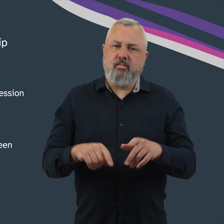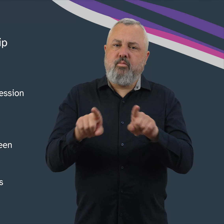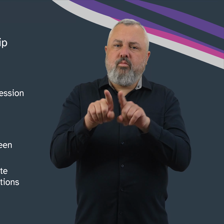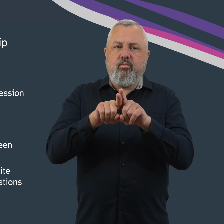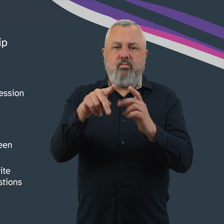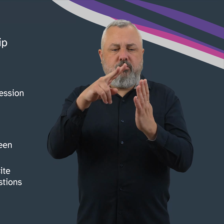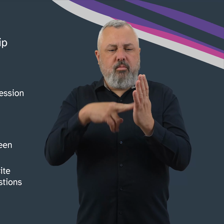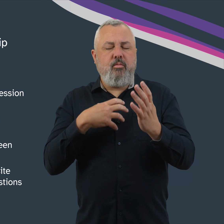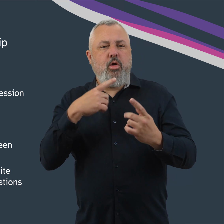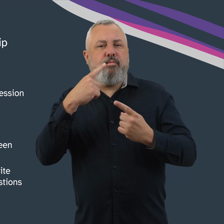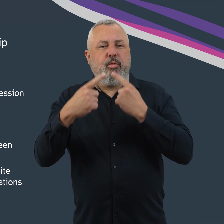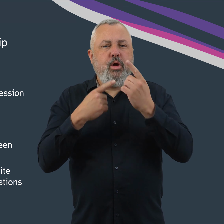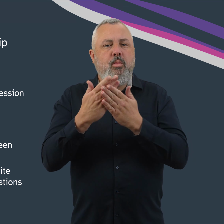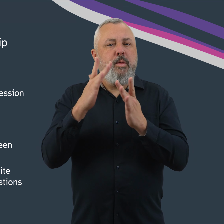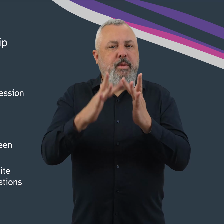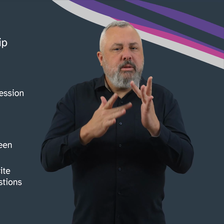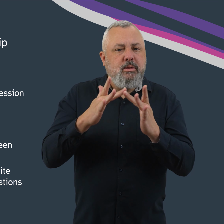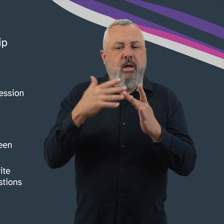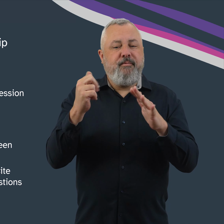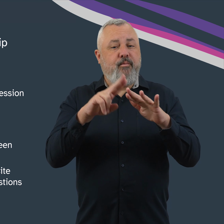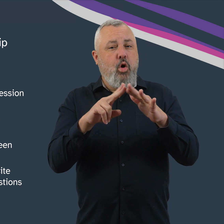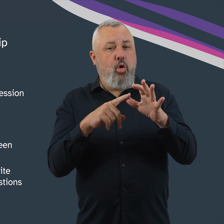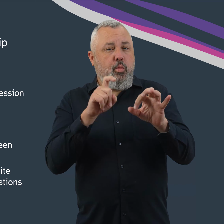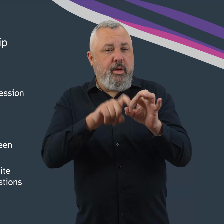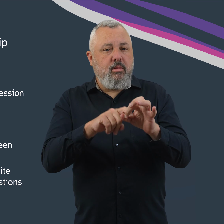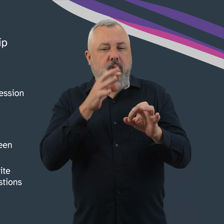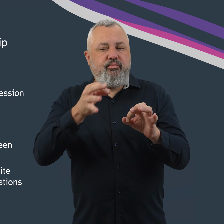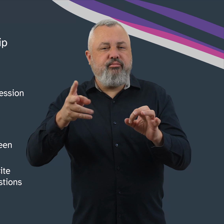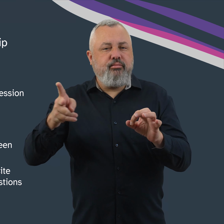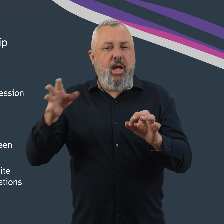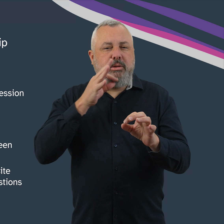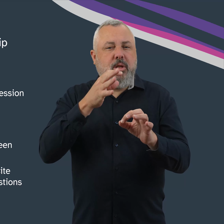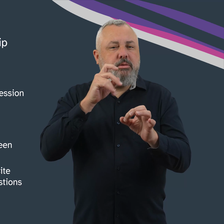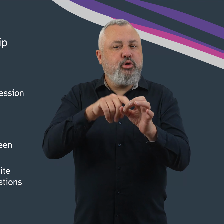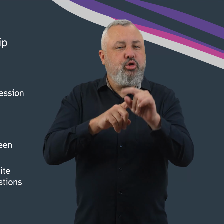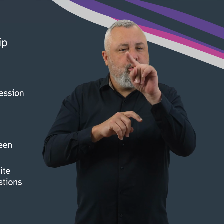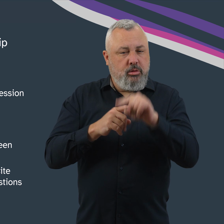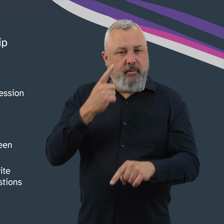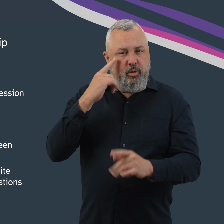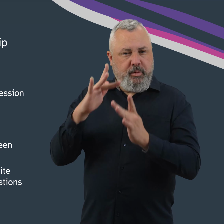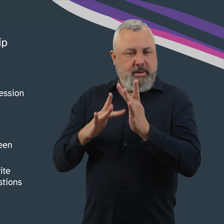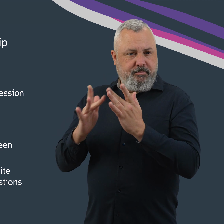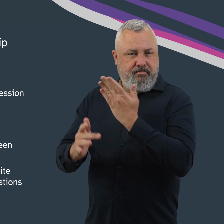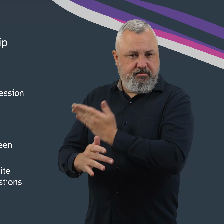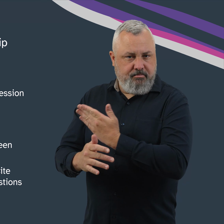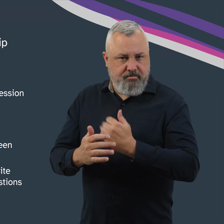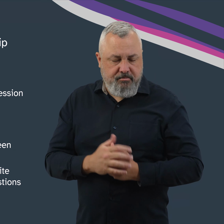Read more information on the website and read the Frequently Asked Questions